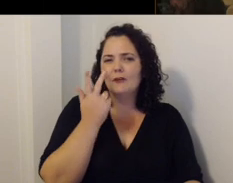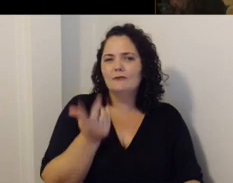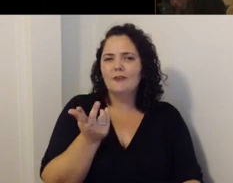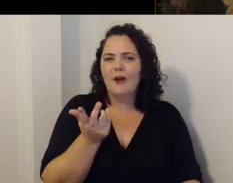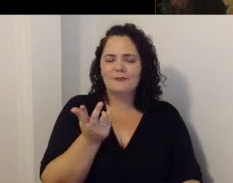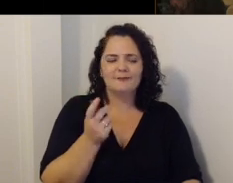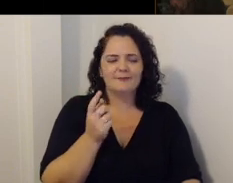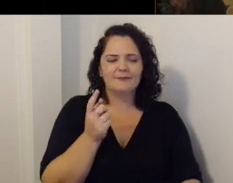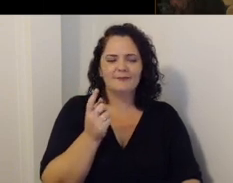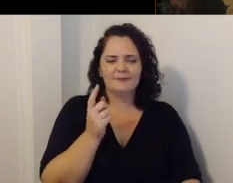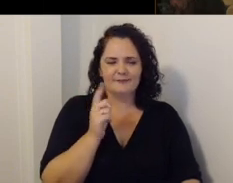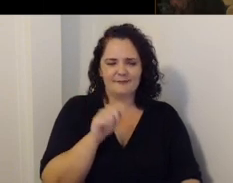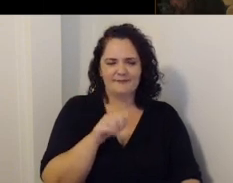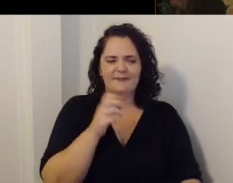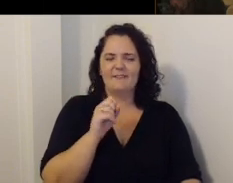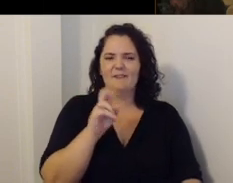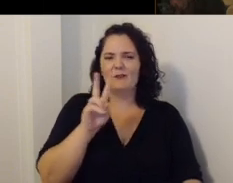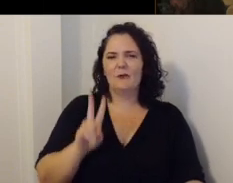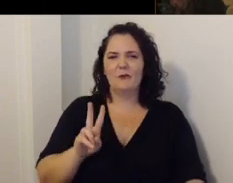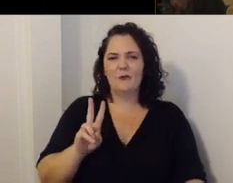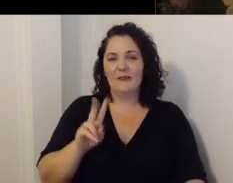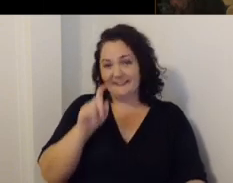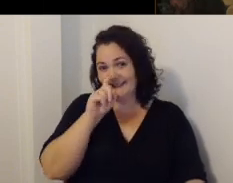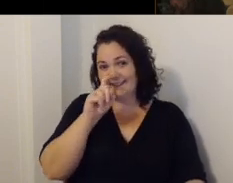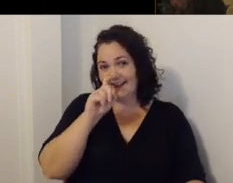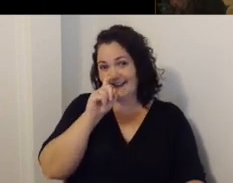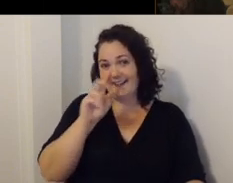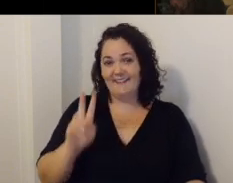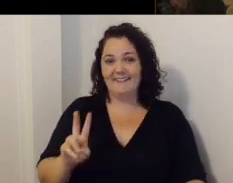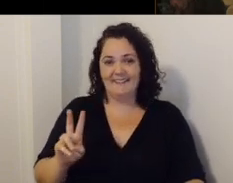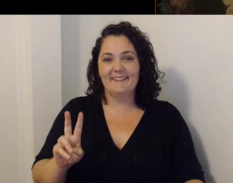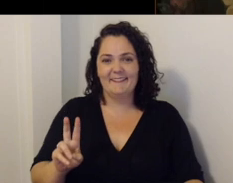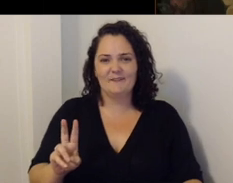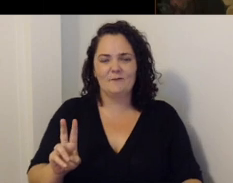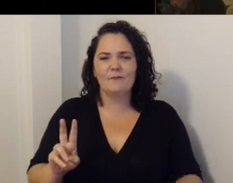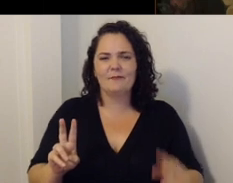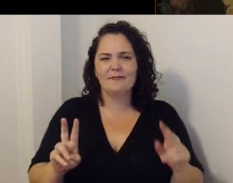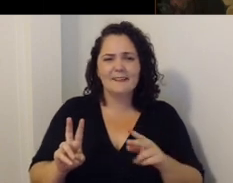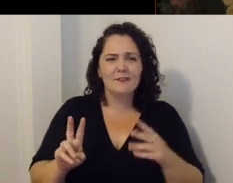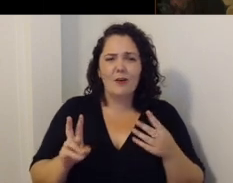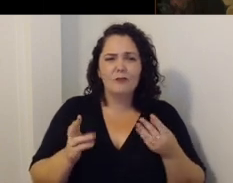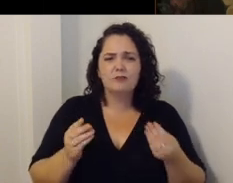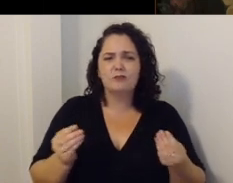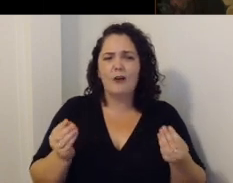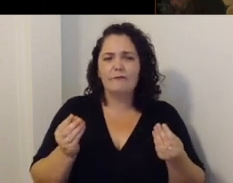the exhibition, it's a portrait it's called The Two Sisters and again you see this beautiful softness